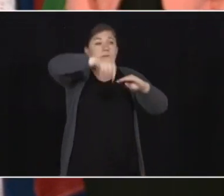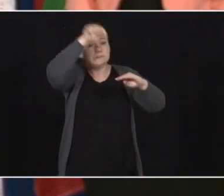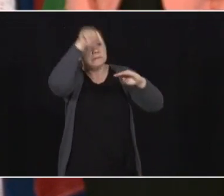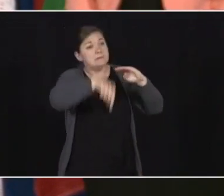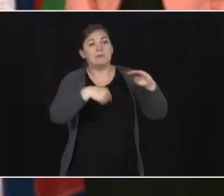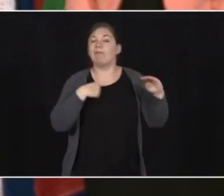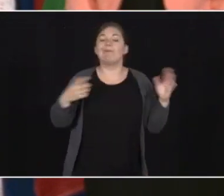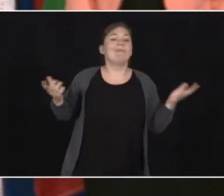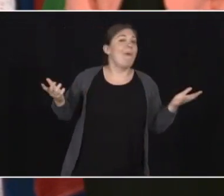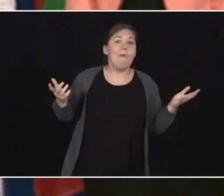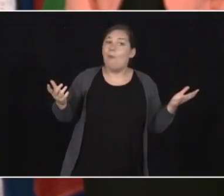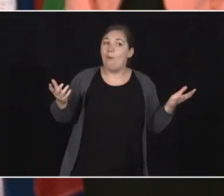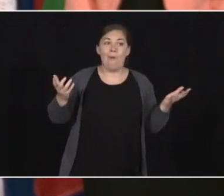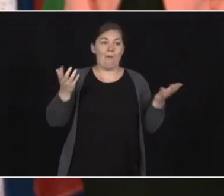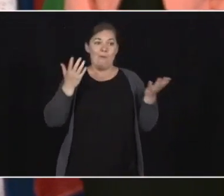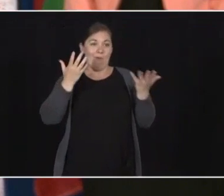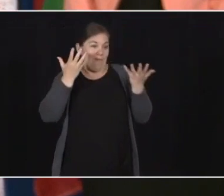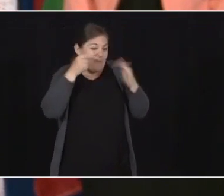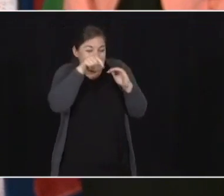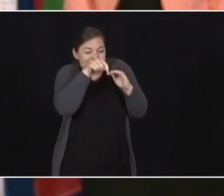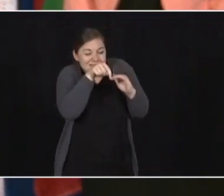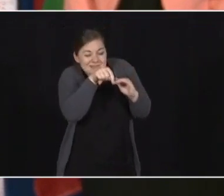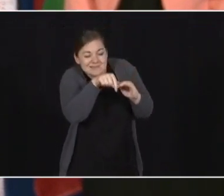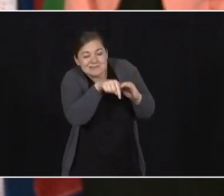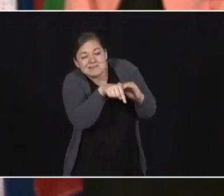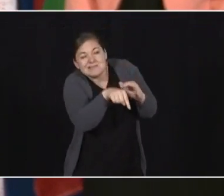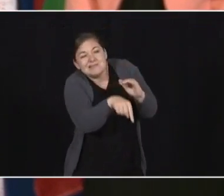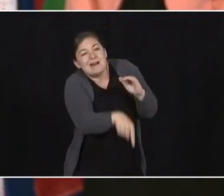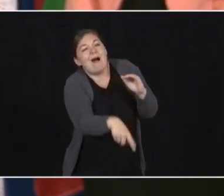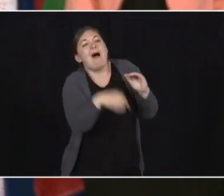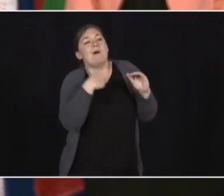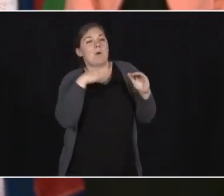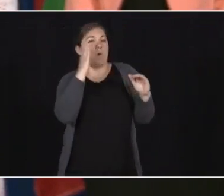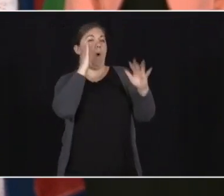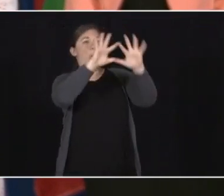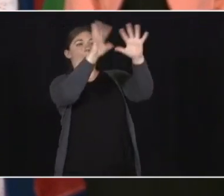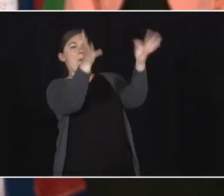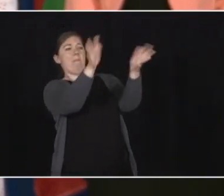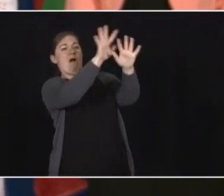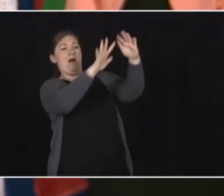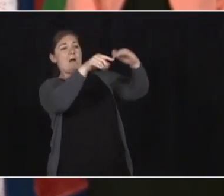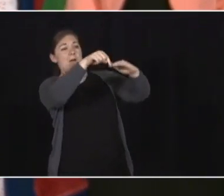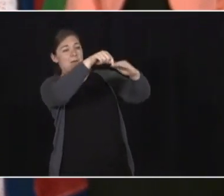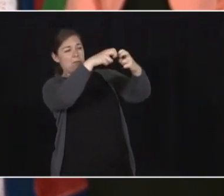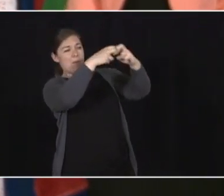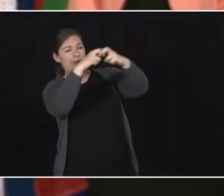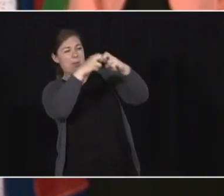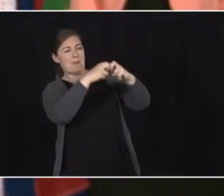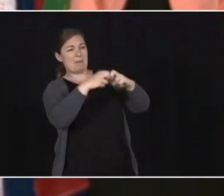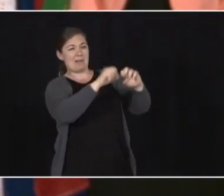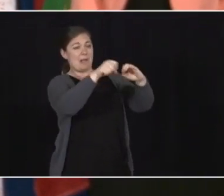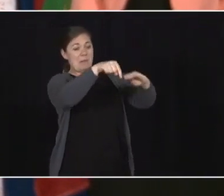Do we know the absolute extent until I read the report? Not at all. I did not know the deep, deep roots of it.